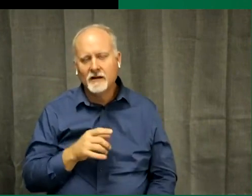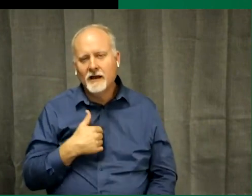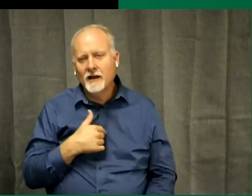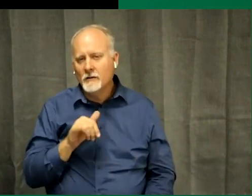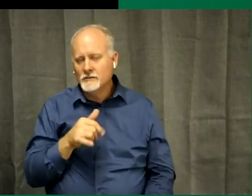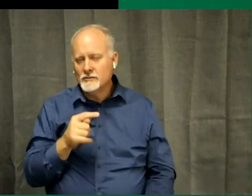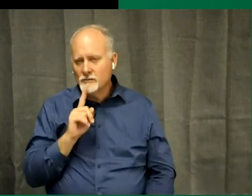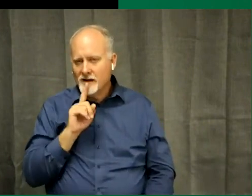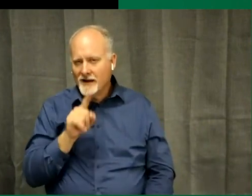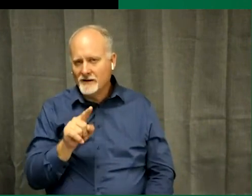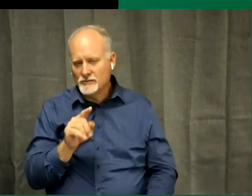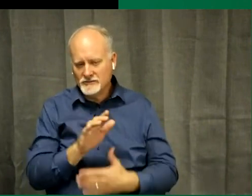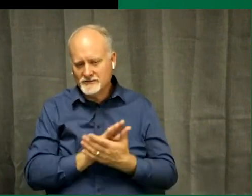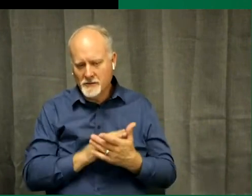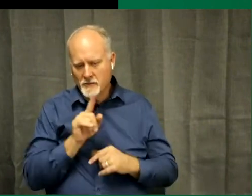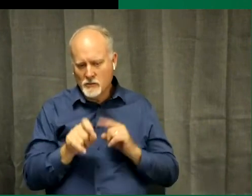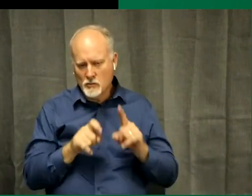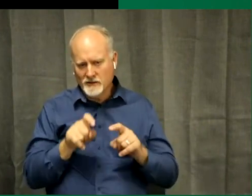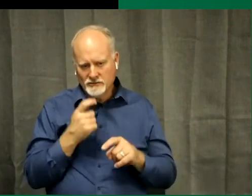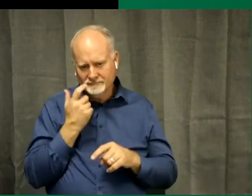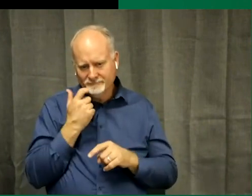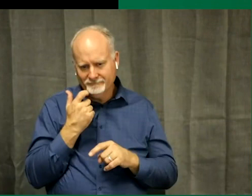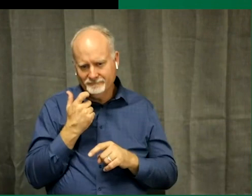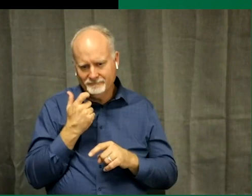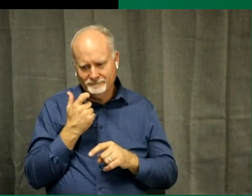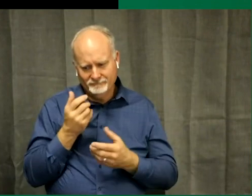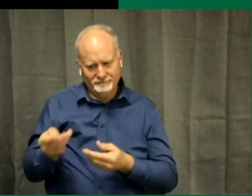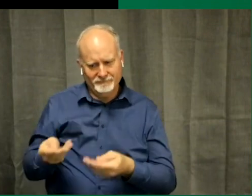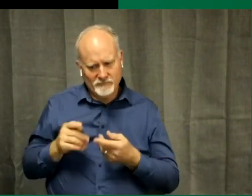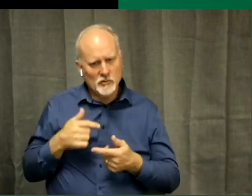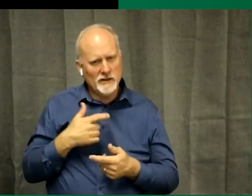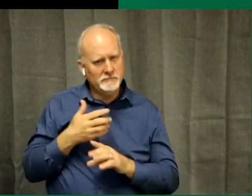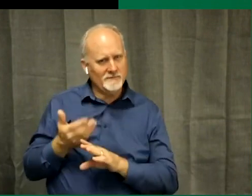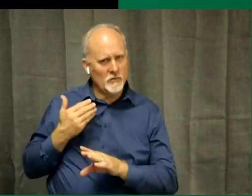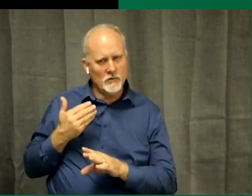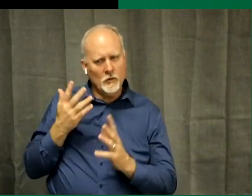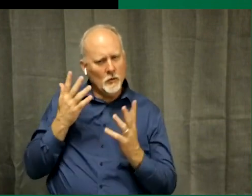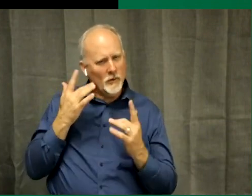of the questions that i saw submitted ahead of time on why we're keep going through the same